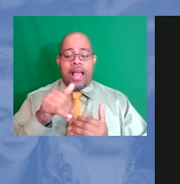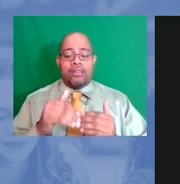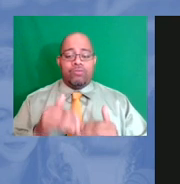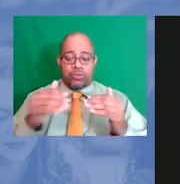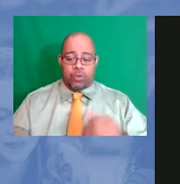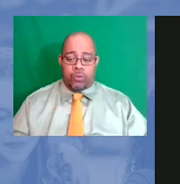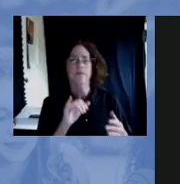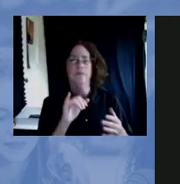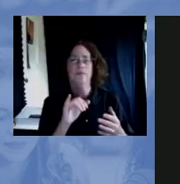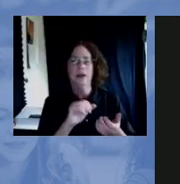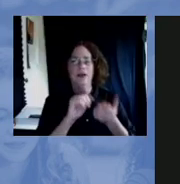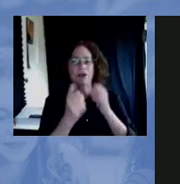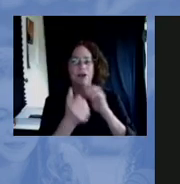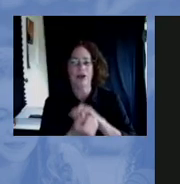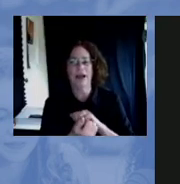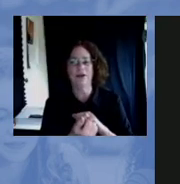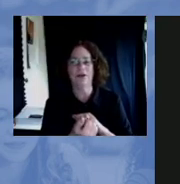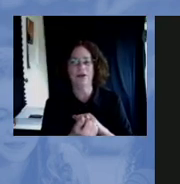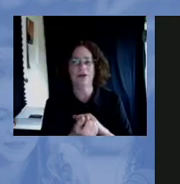SEVERAL YEARS. SO WE STARTED WITH FOUR COURSES AND NOW WE'RE